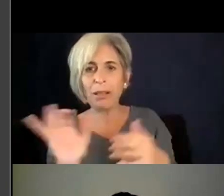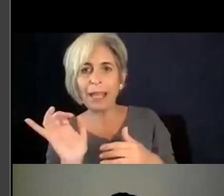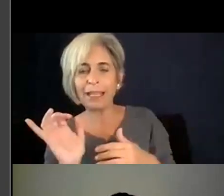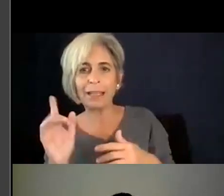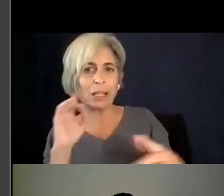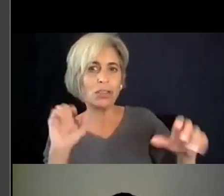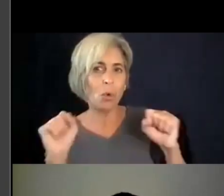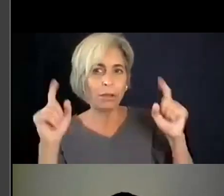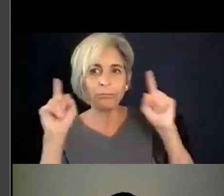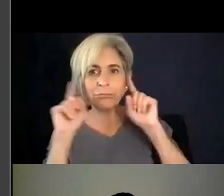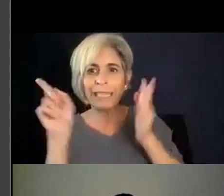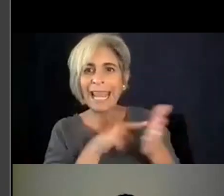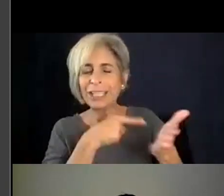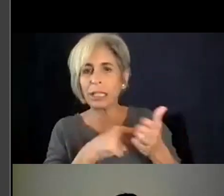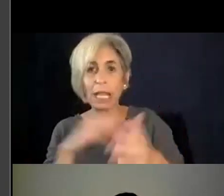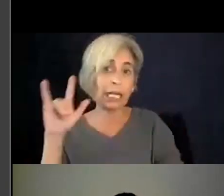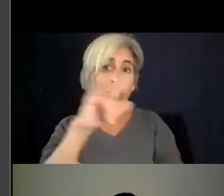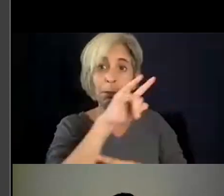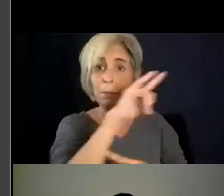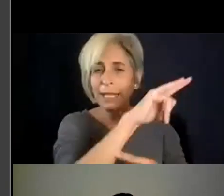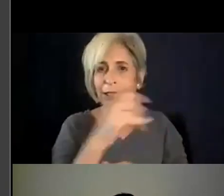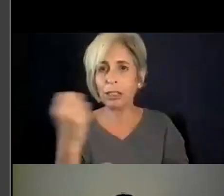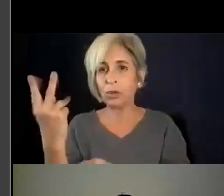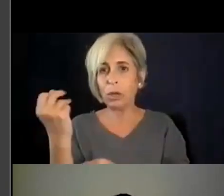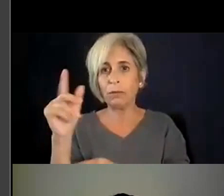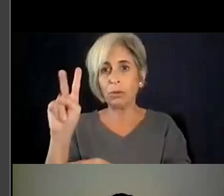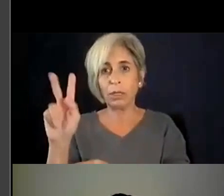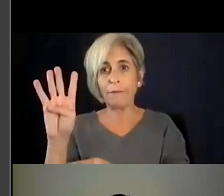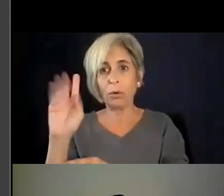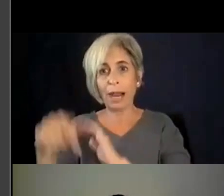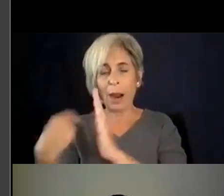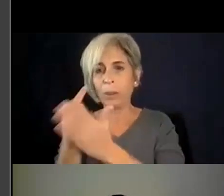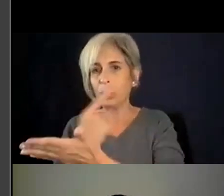I'm playing 12 to 24 hours a week and so wearing those